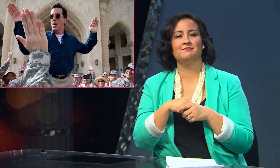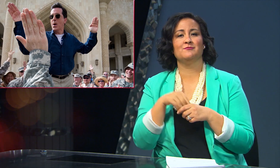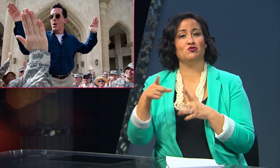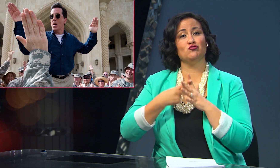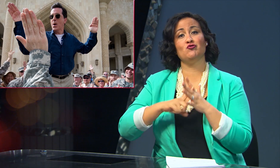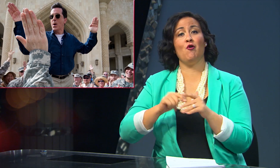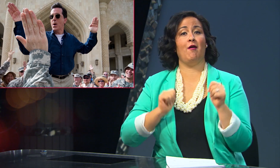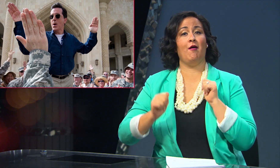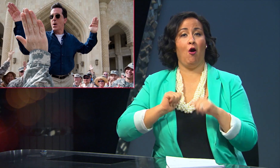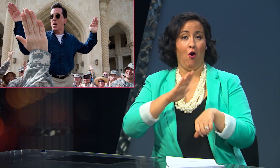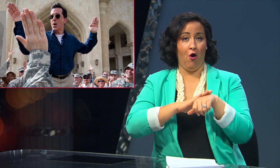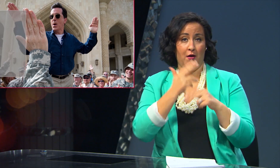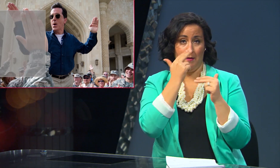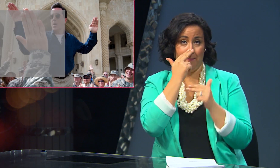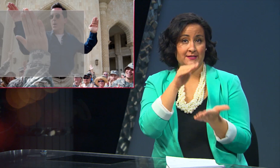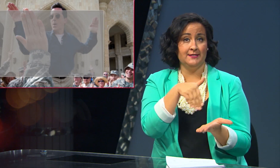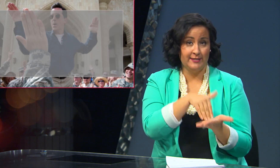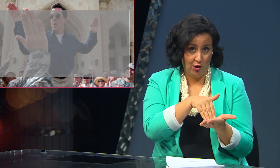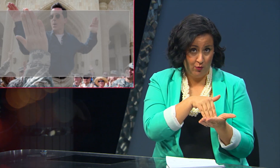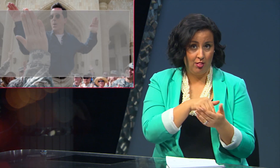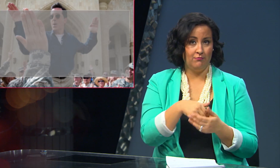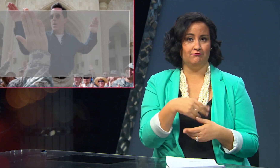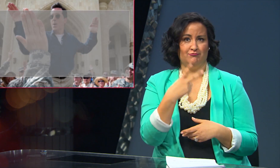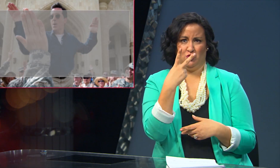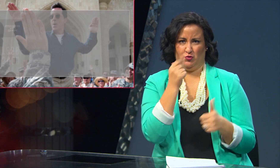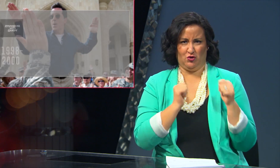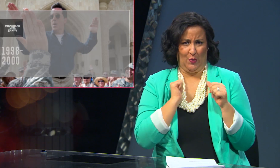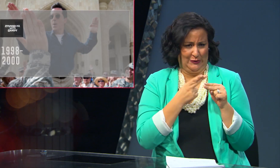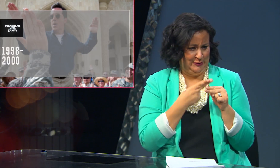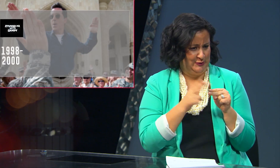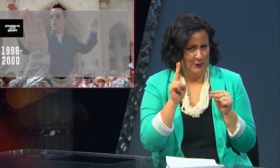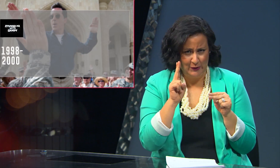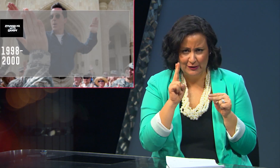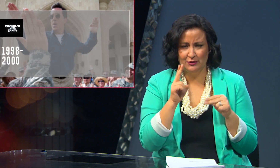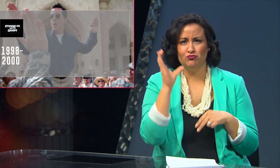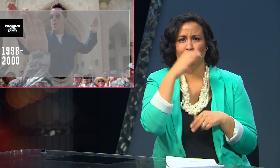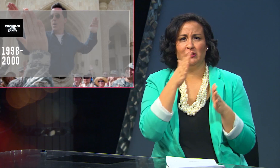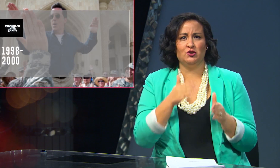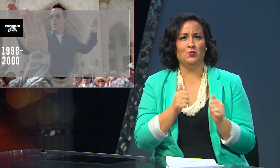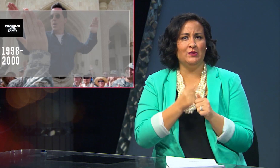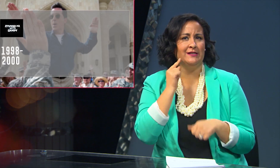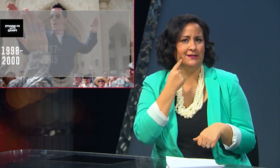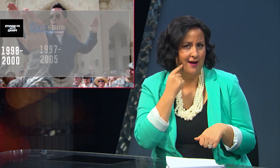COLBERT STARTED HIS CAREER AT COMEDY CENTRAL WITH A BANG. HE SIGNED ON FOR BOTH "STRANGERS